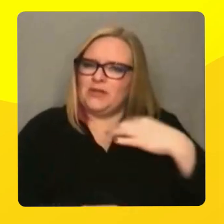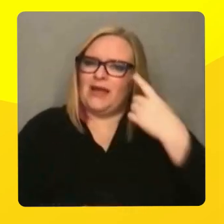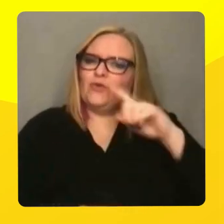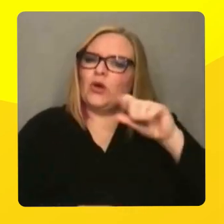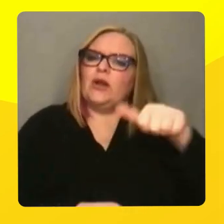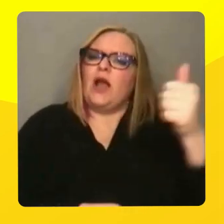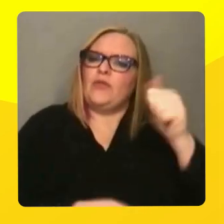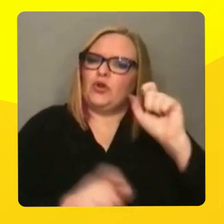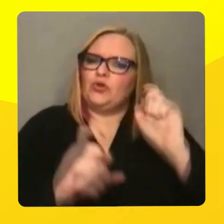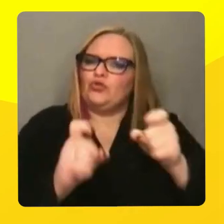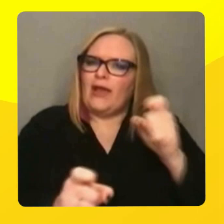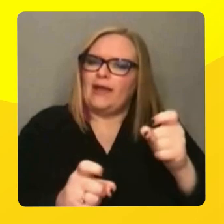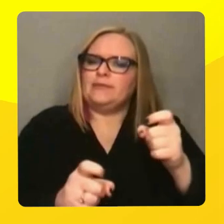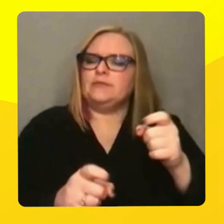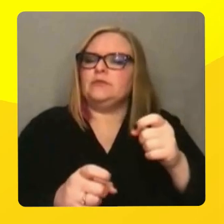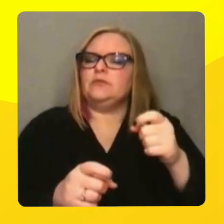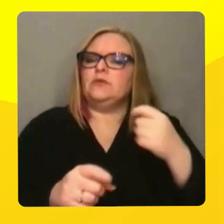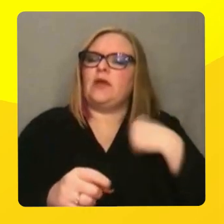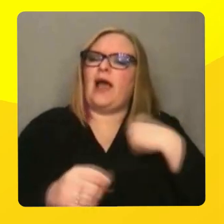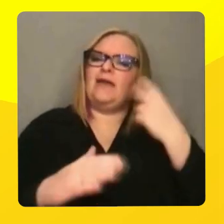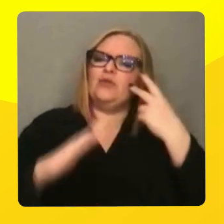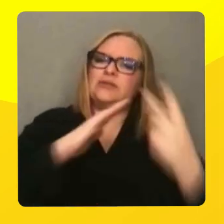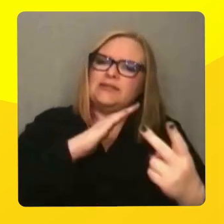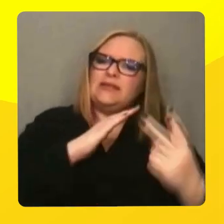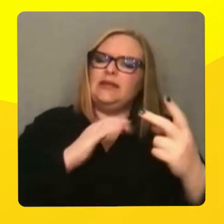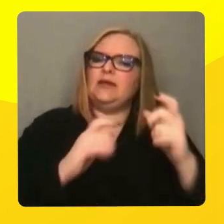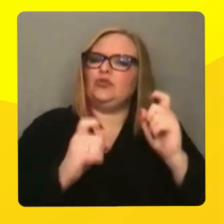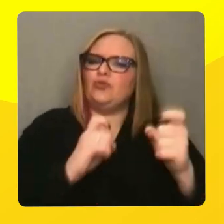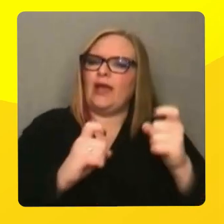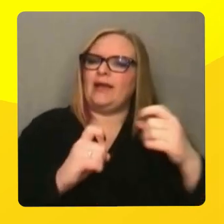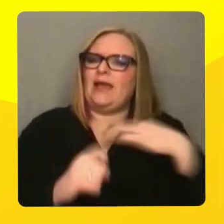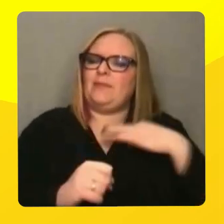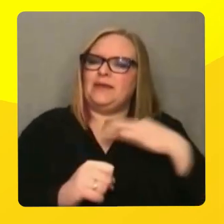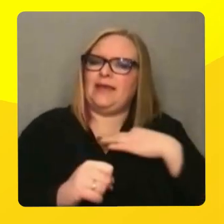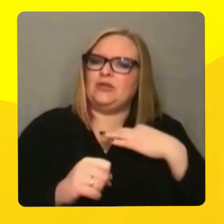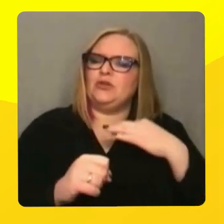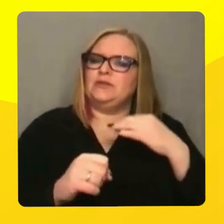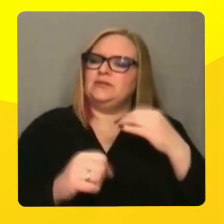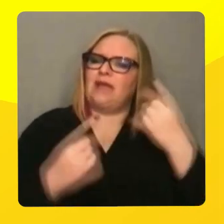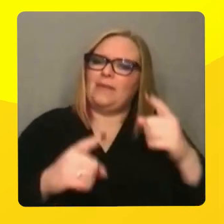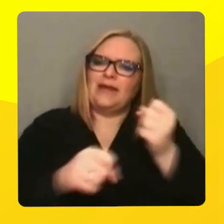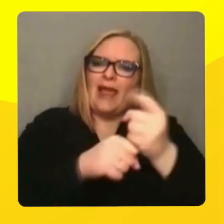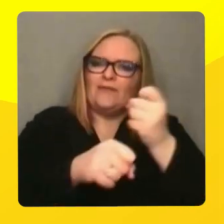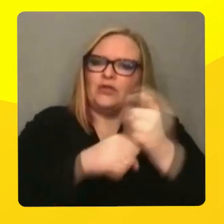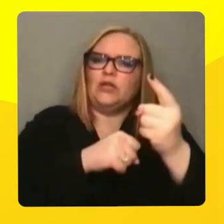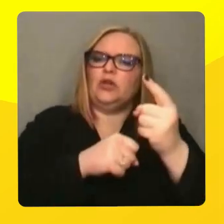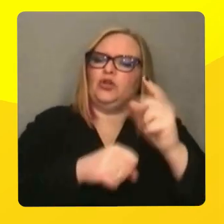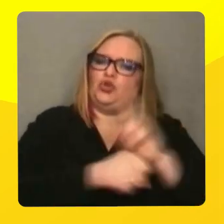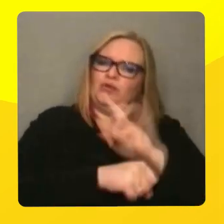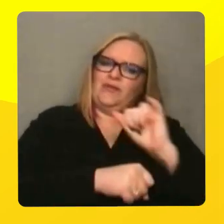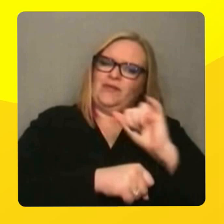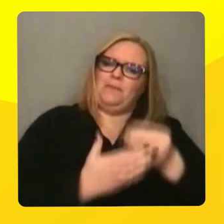And I foresee grant applications happening every year while we use this seed money from Snap to really expand our efforts,